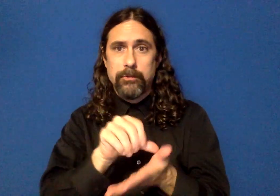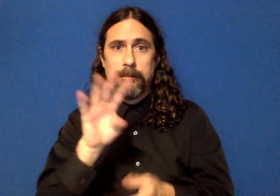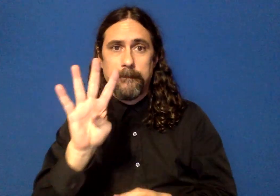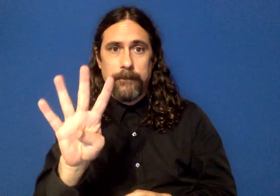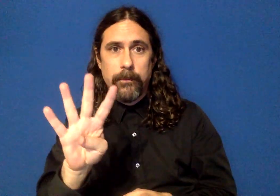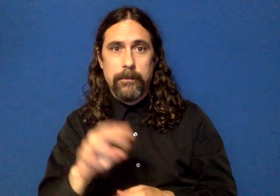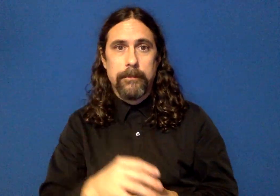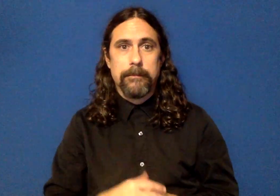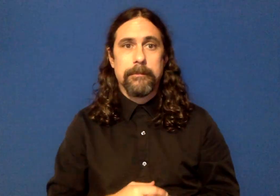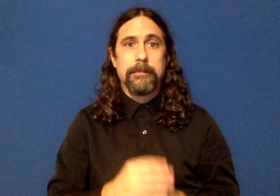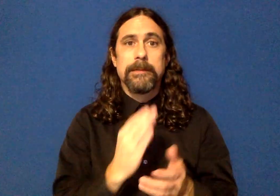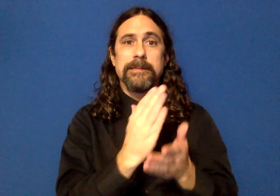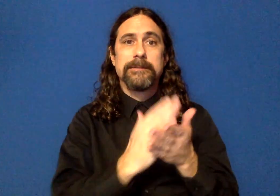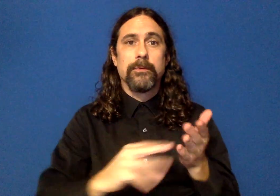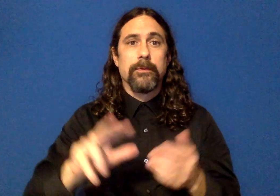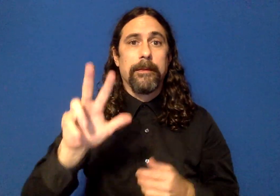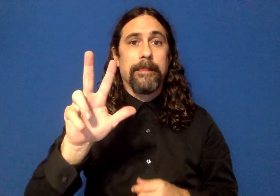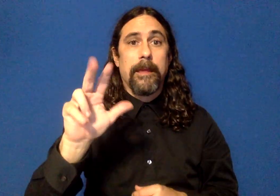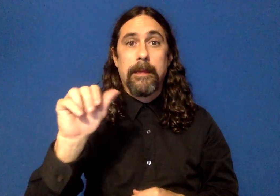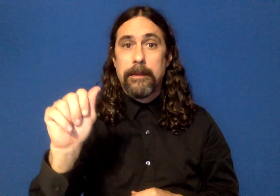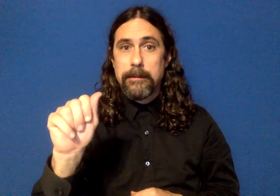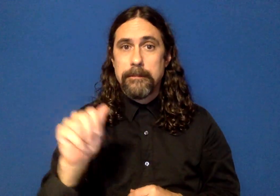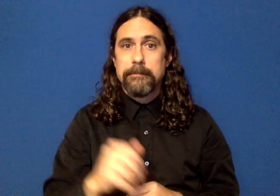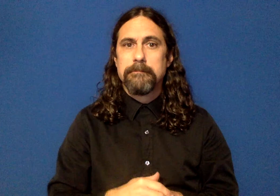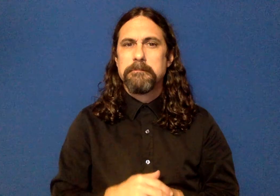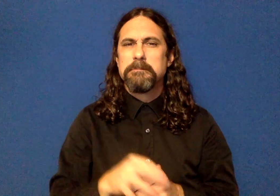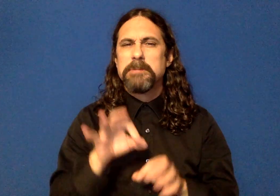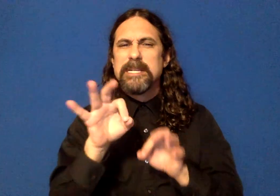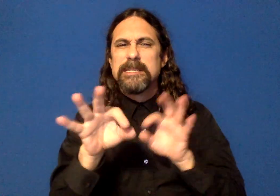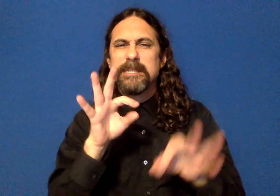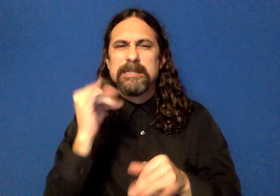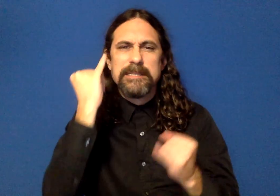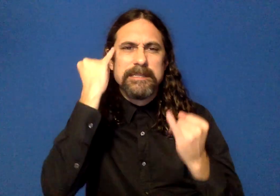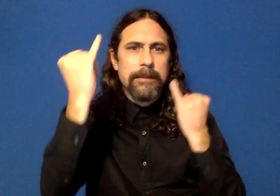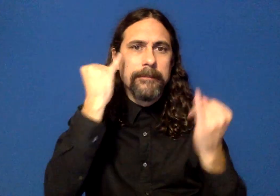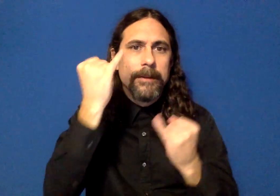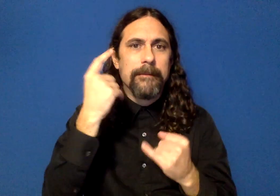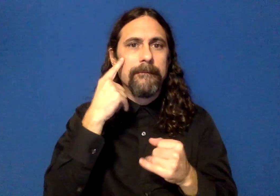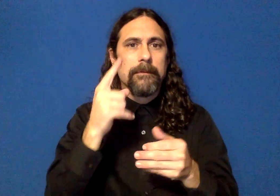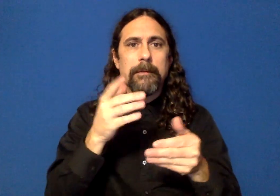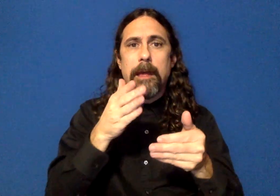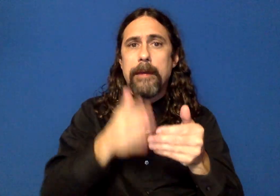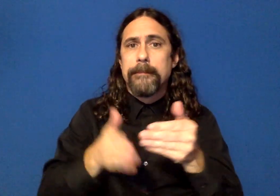Section 3. a. Tips for completing your Housing Connect profile 5